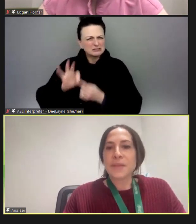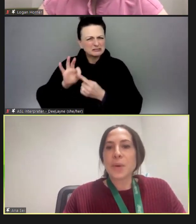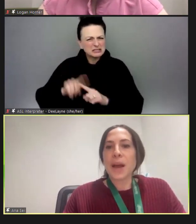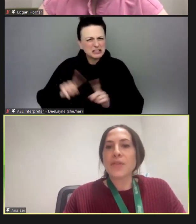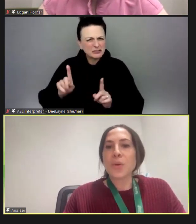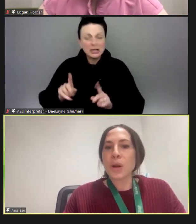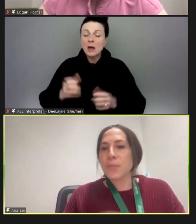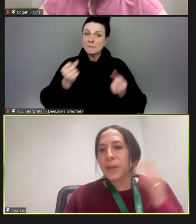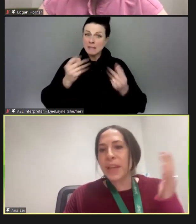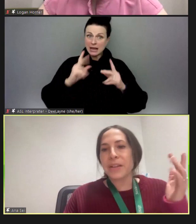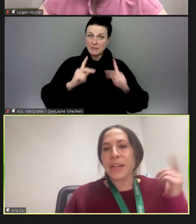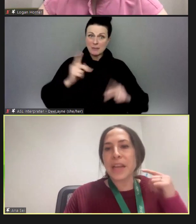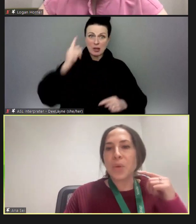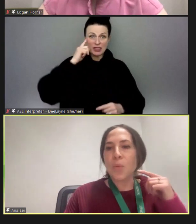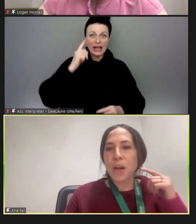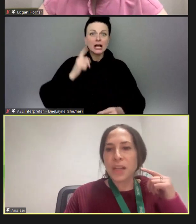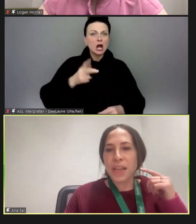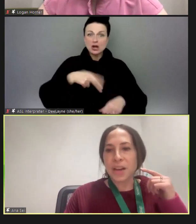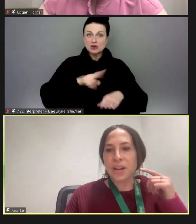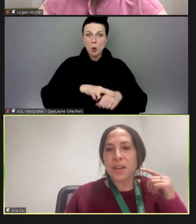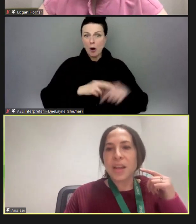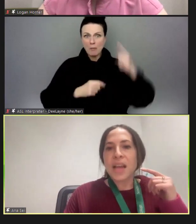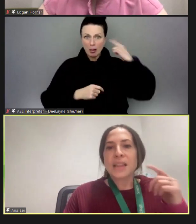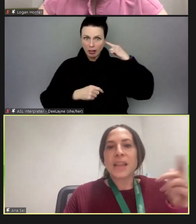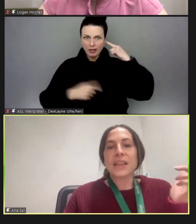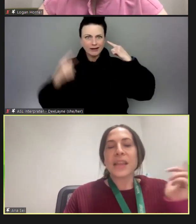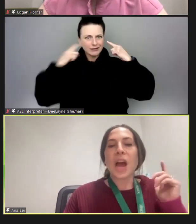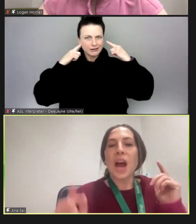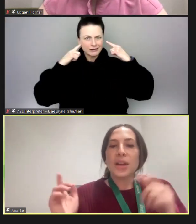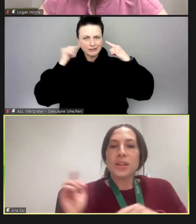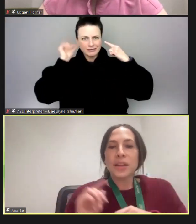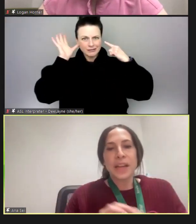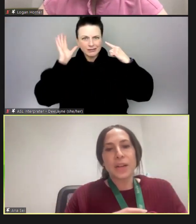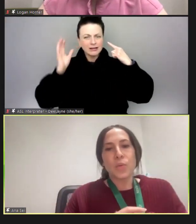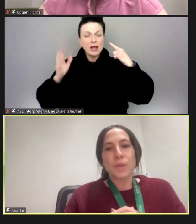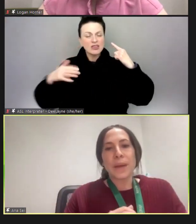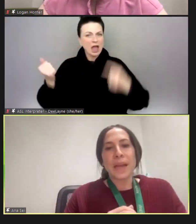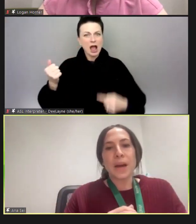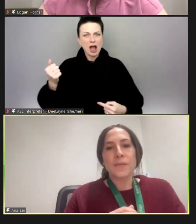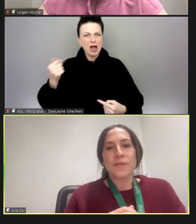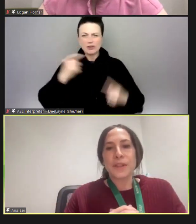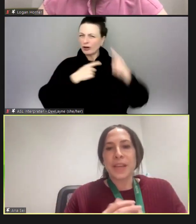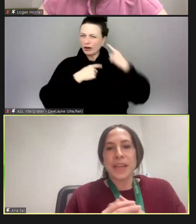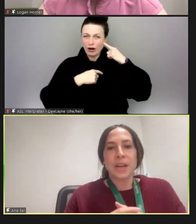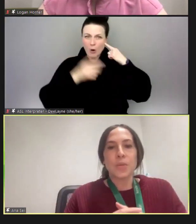you have normal Hearing in one ear then